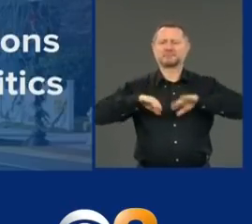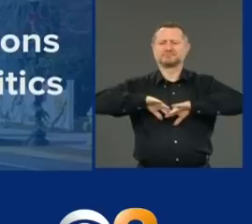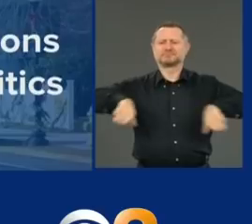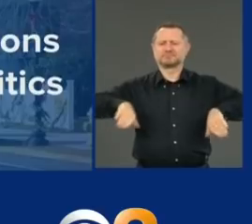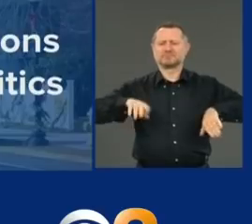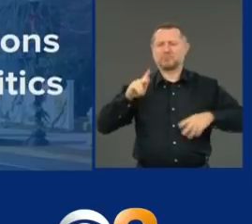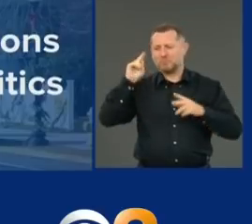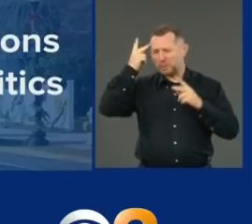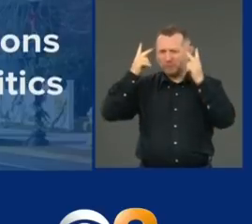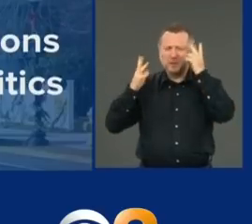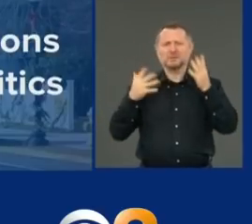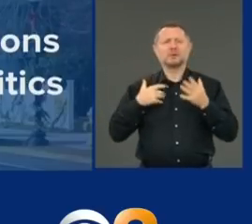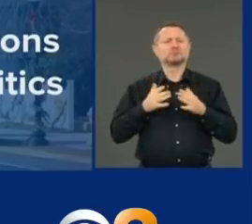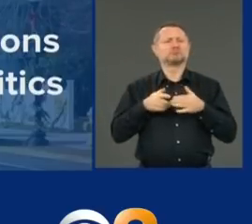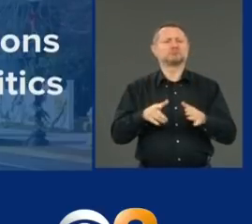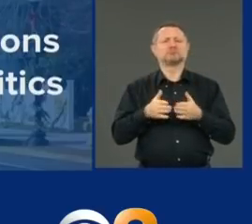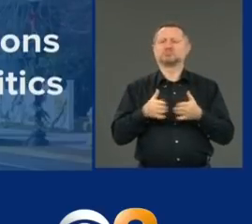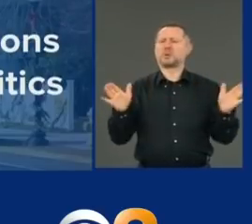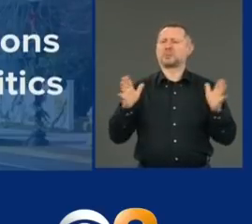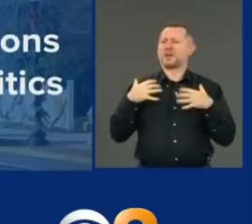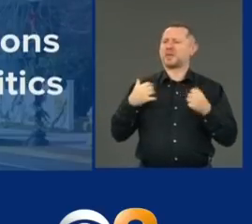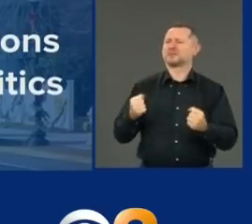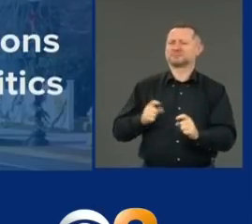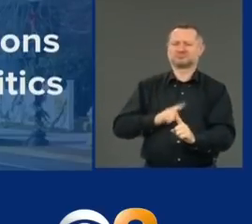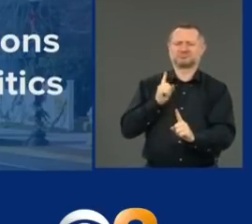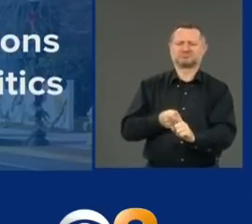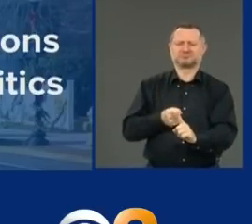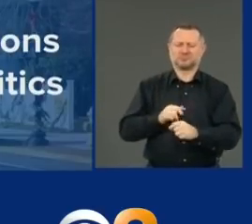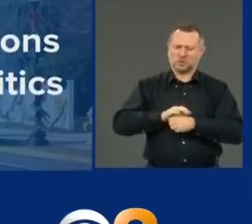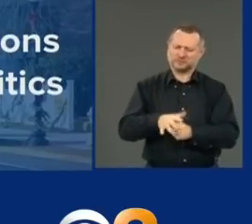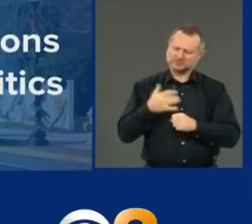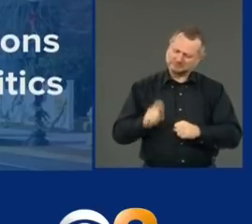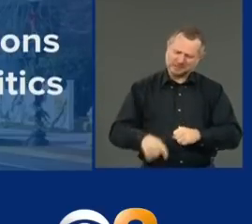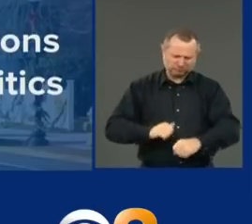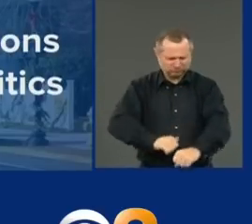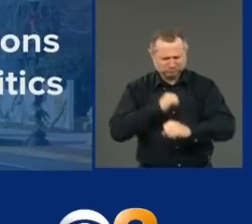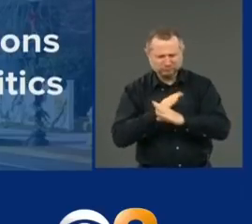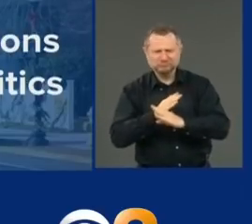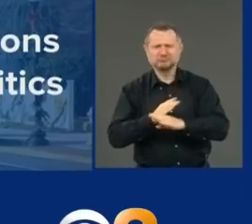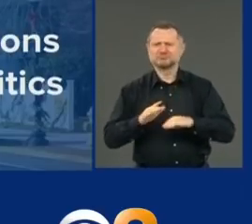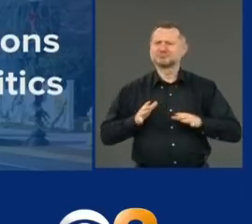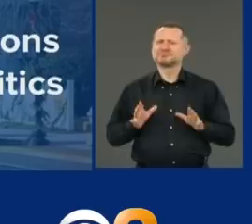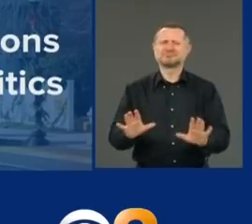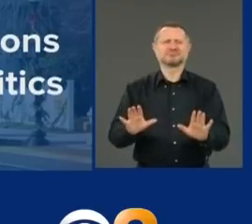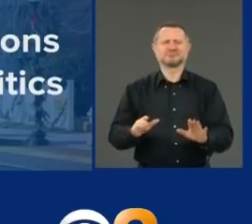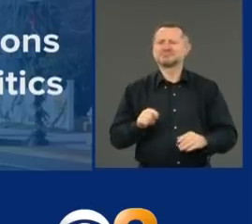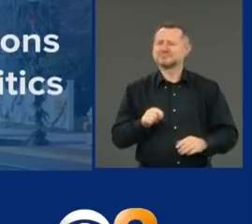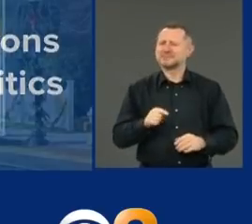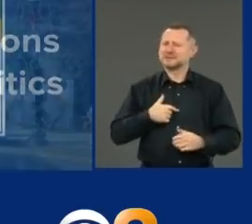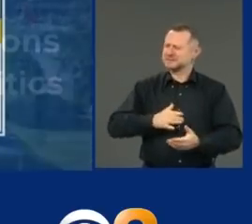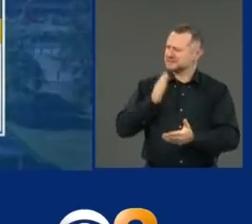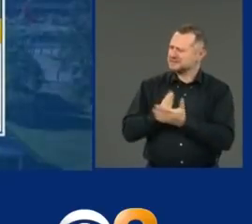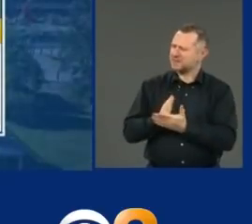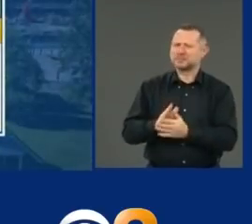HAVE BEEN FOLLOWING THE SCIENCE AND NOT THE POLITICS. THIS IS NOT A POLITICAL